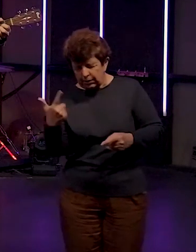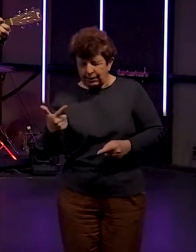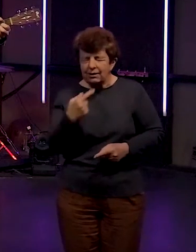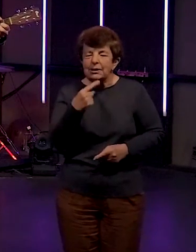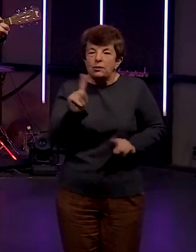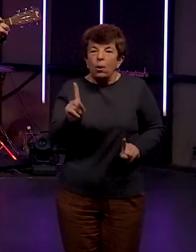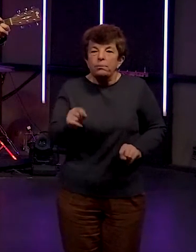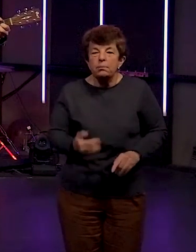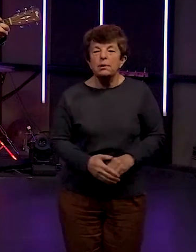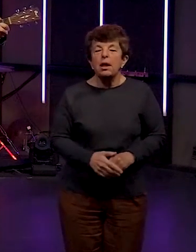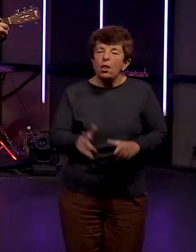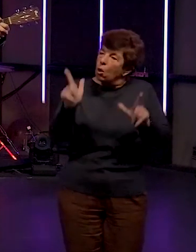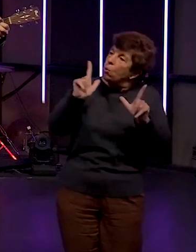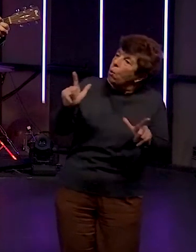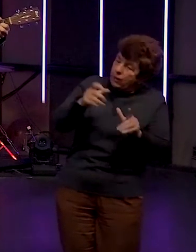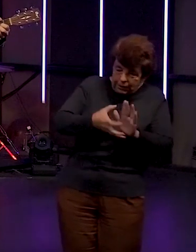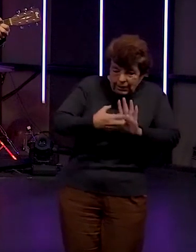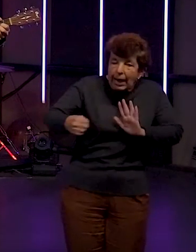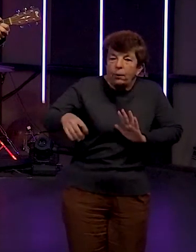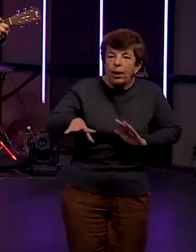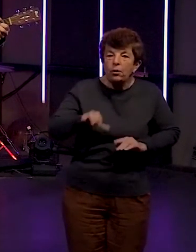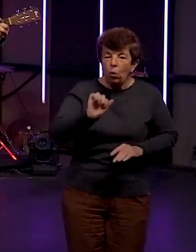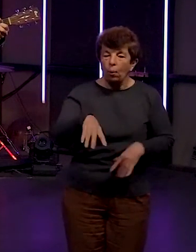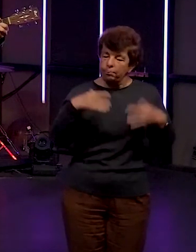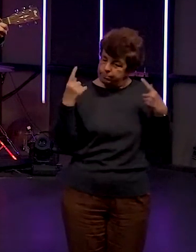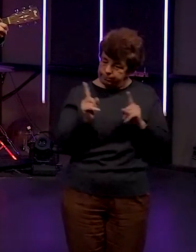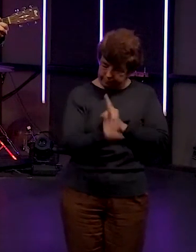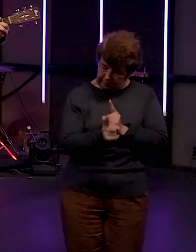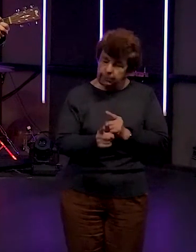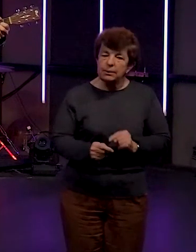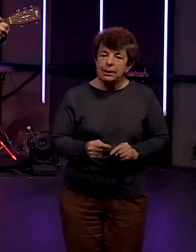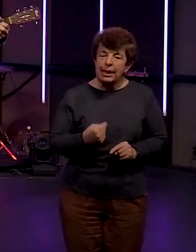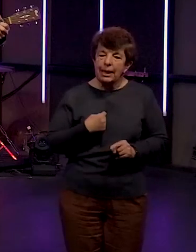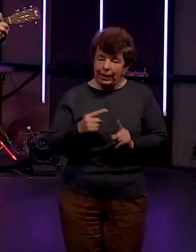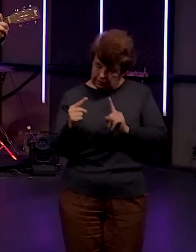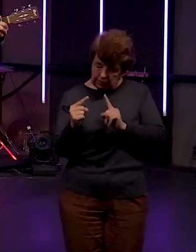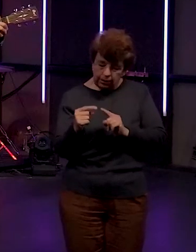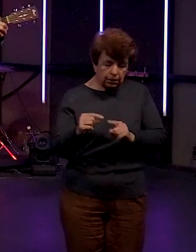"The Lord has taken away your punishment, he has turned back your enemy.